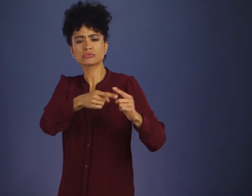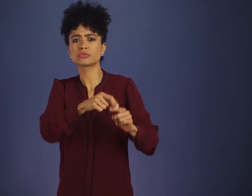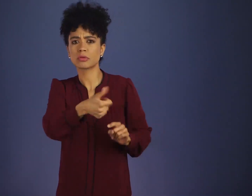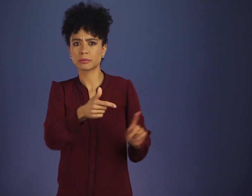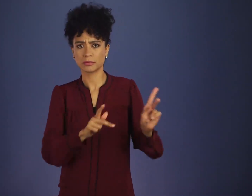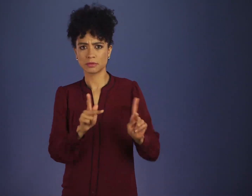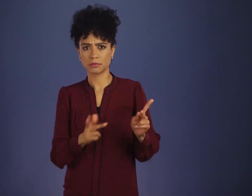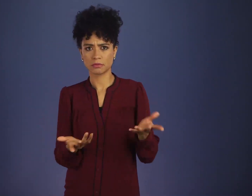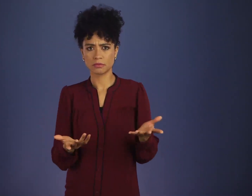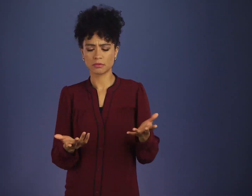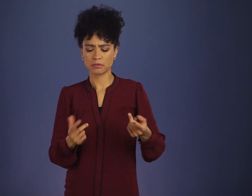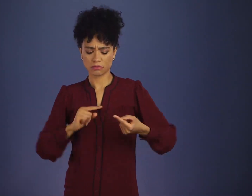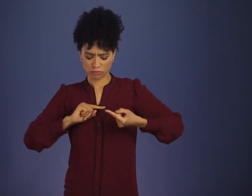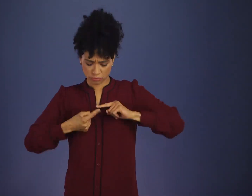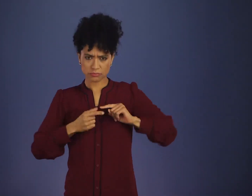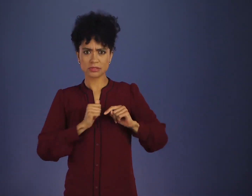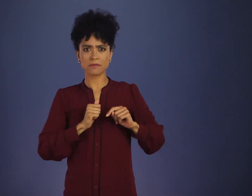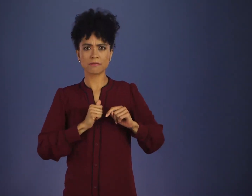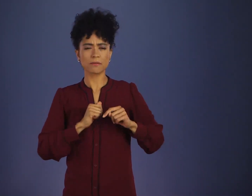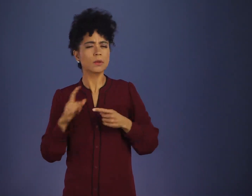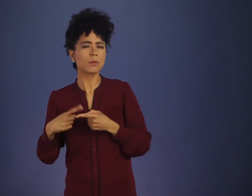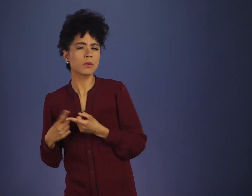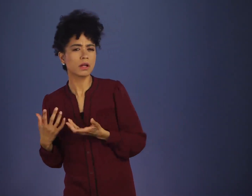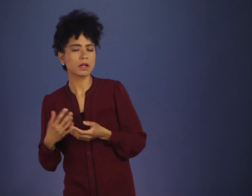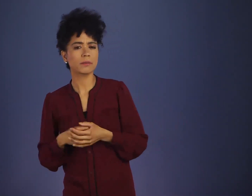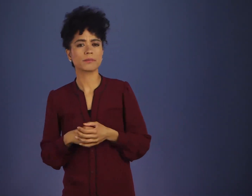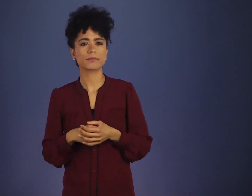of the sex relation damage other people and me?